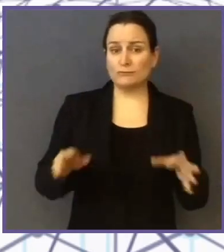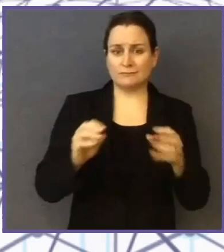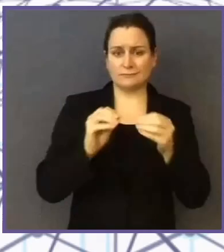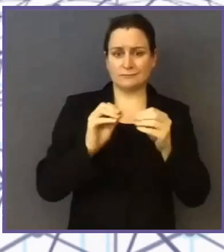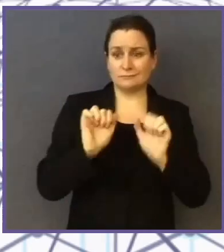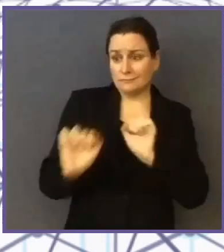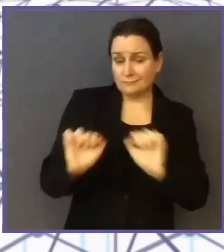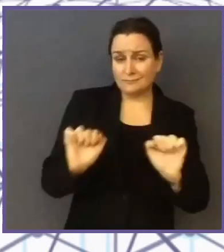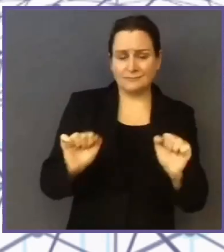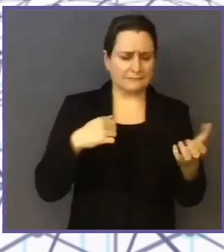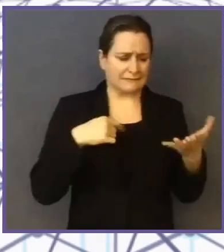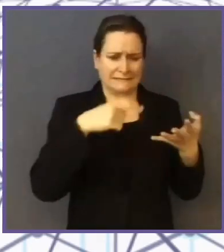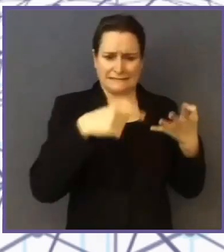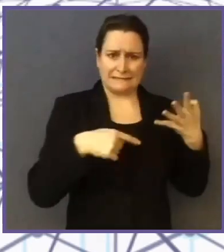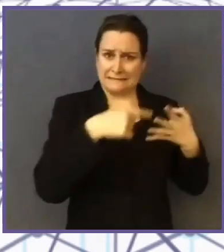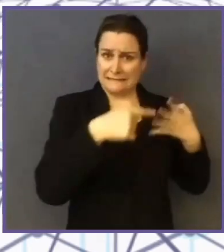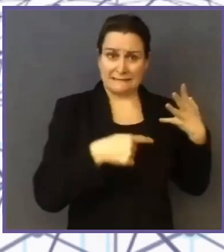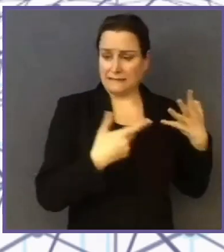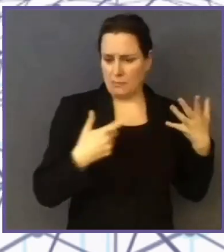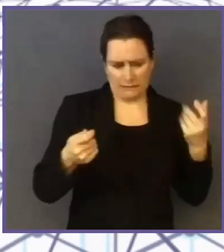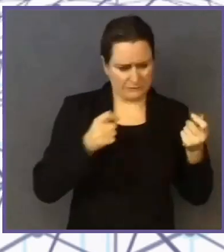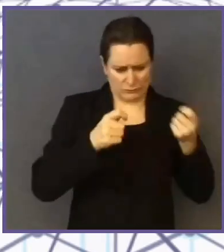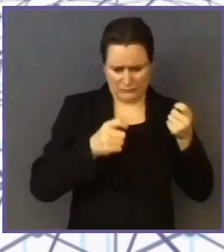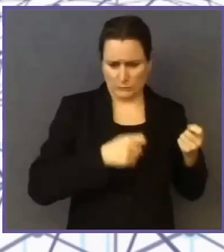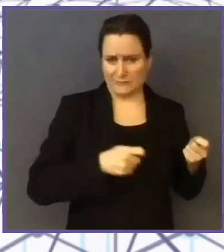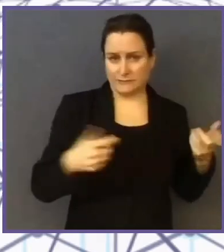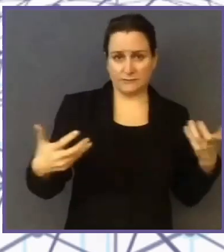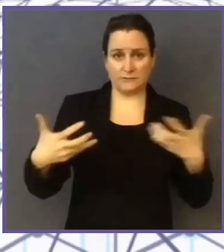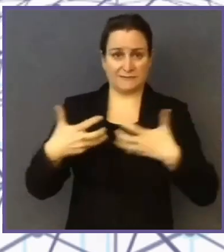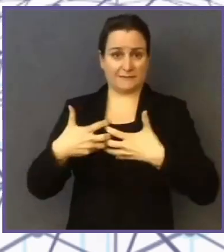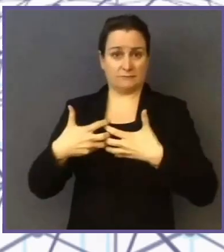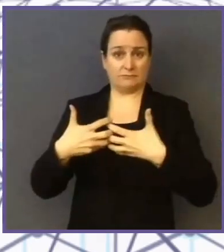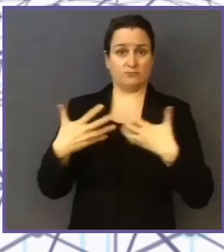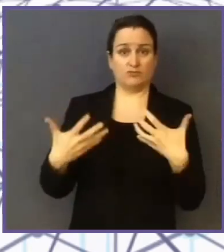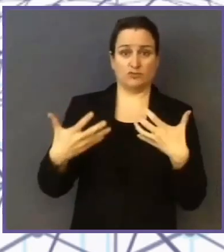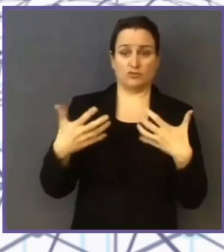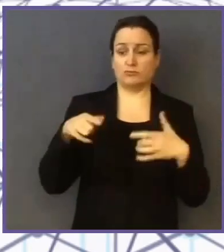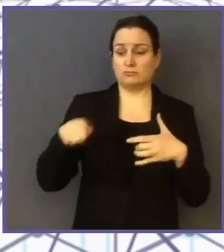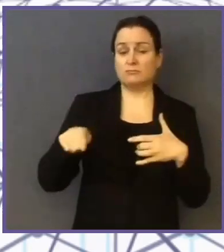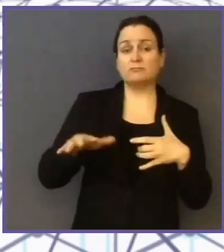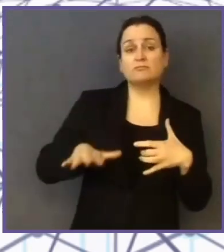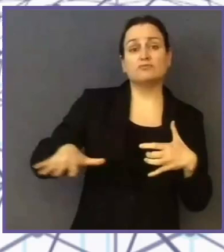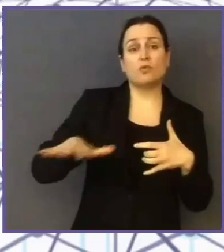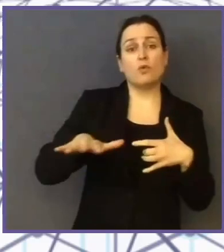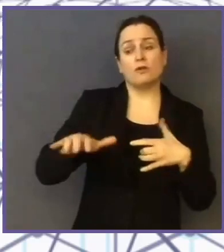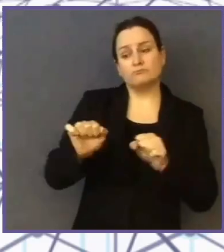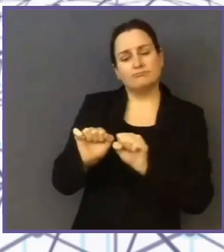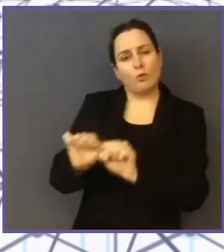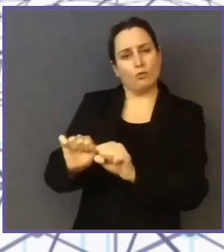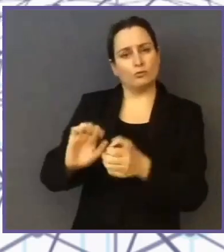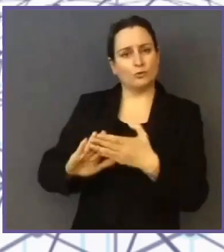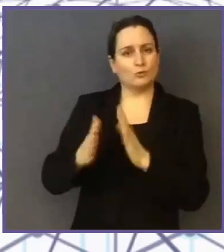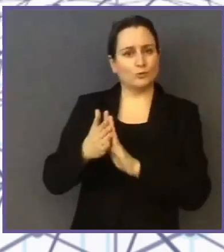This all makes more local service provision elements harder to implement, optimise or